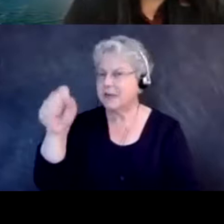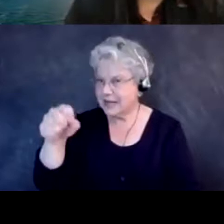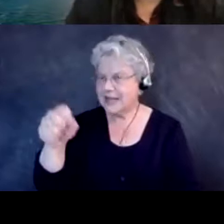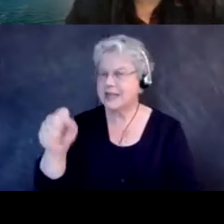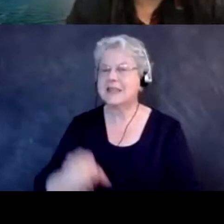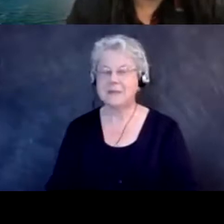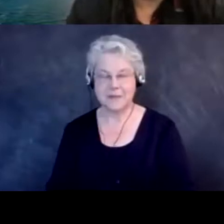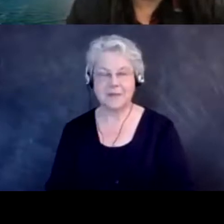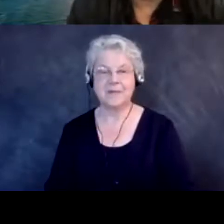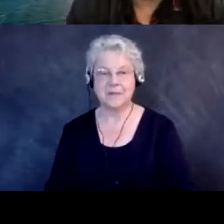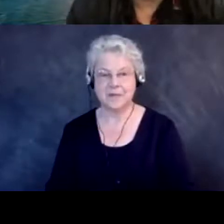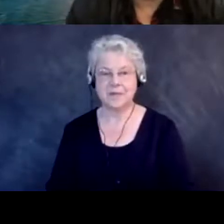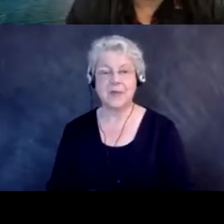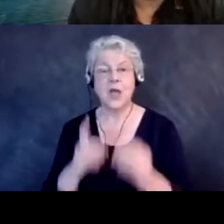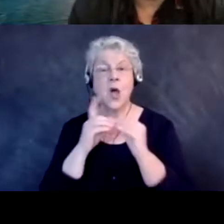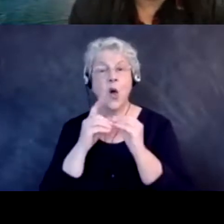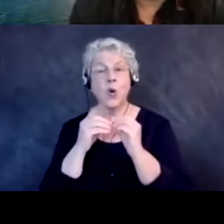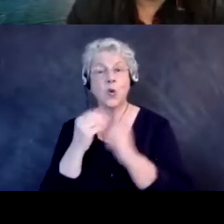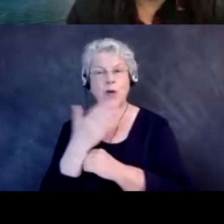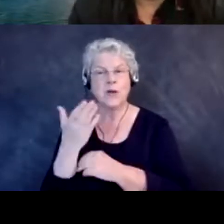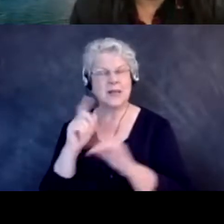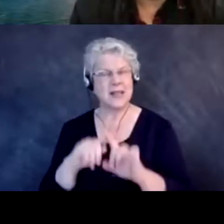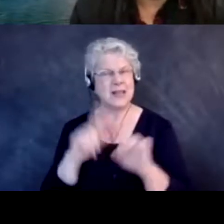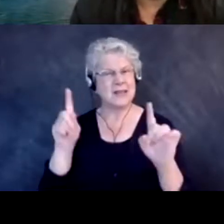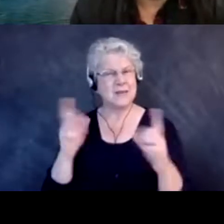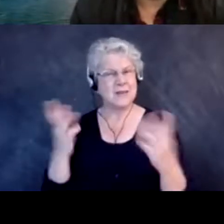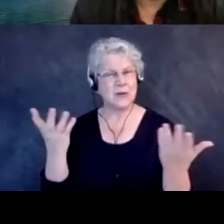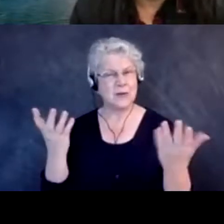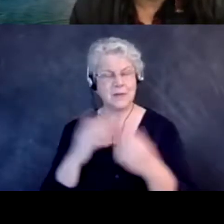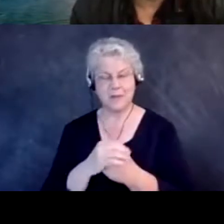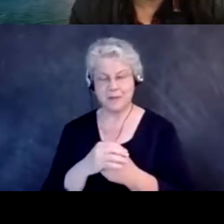So one other thing that Indigenous planning is different than others is that it uses traditional